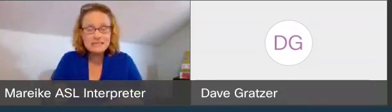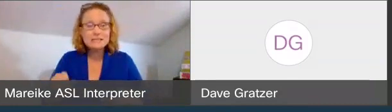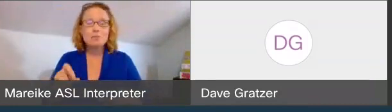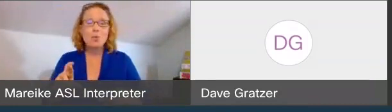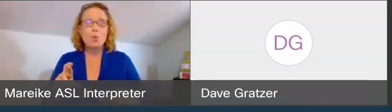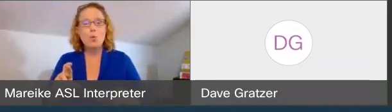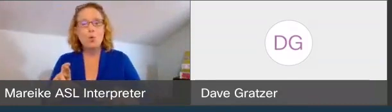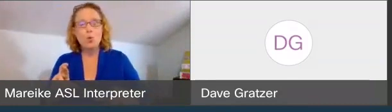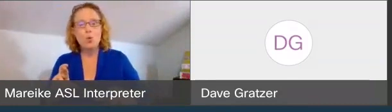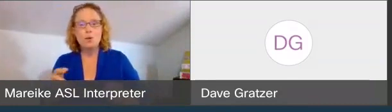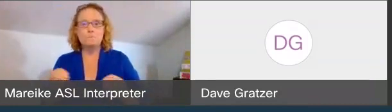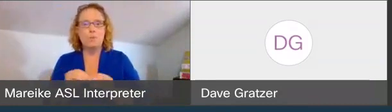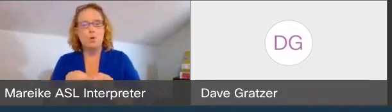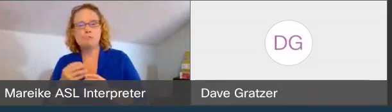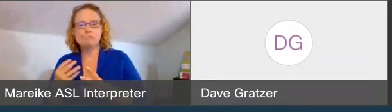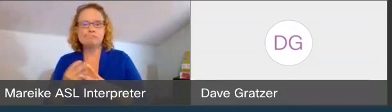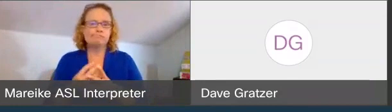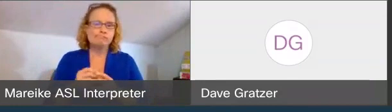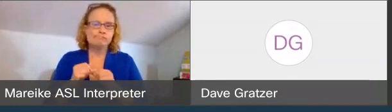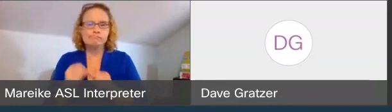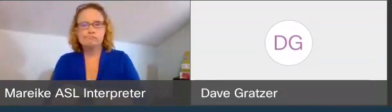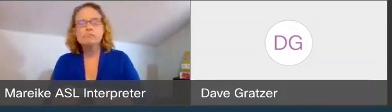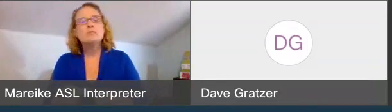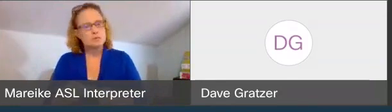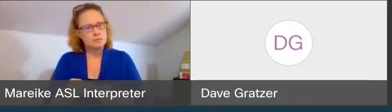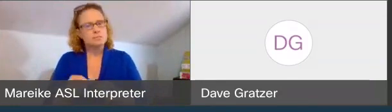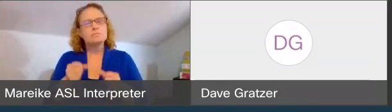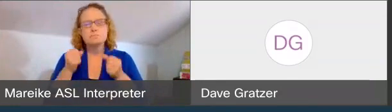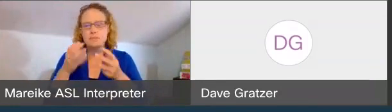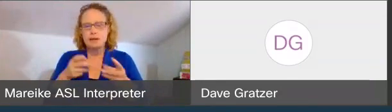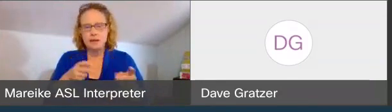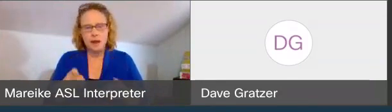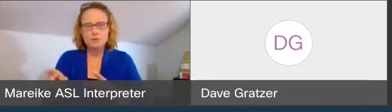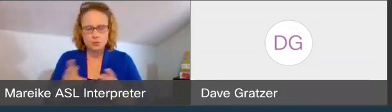in that system, there are quite a few opportunities for a FACT team